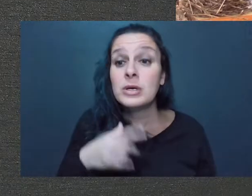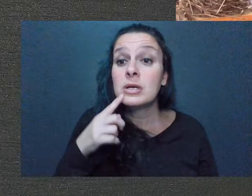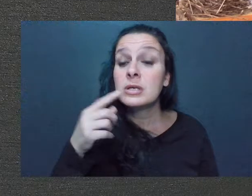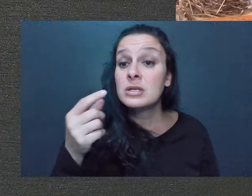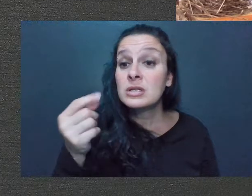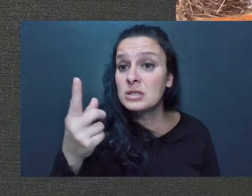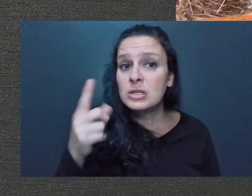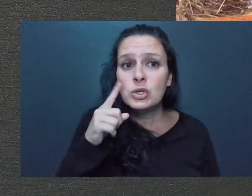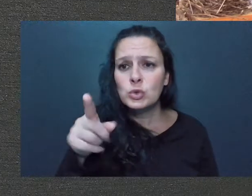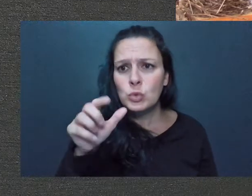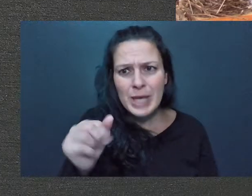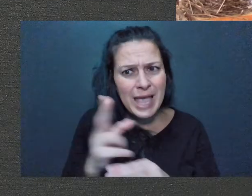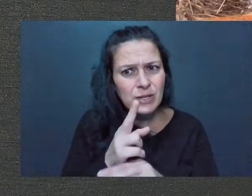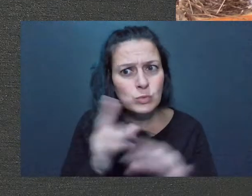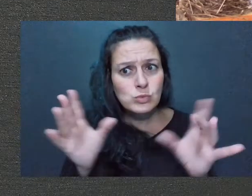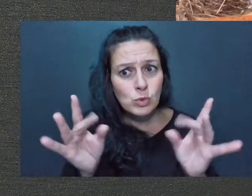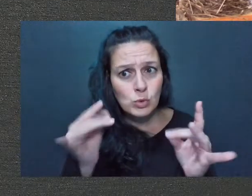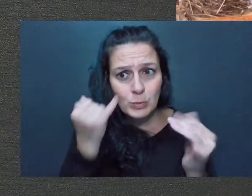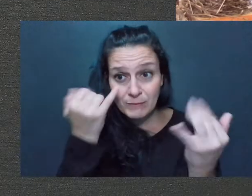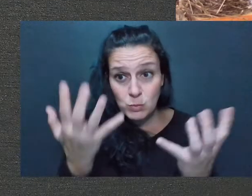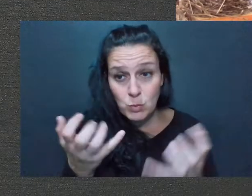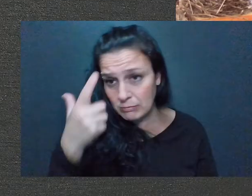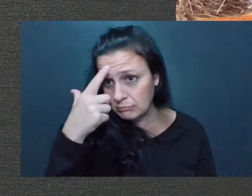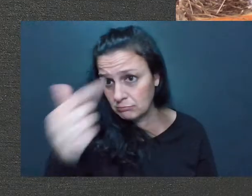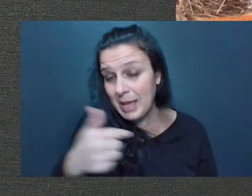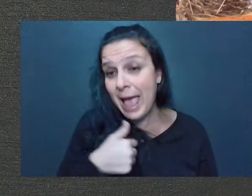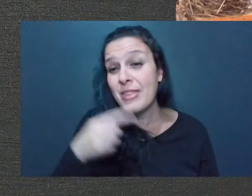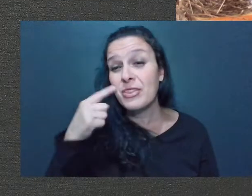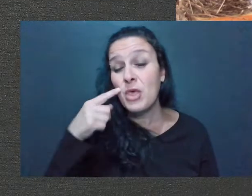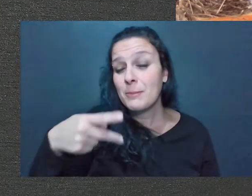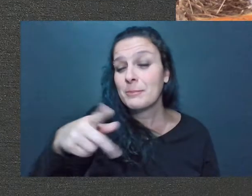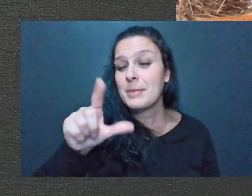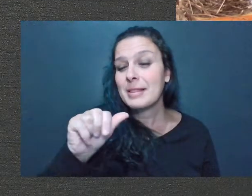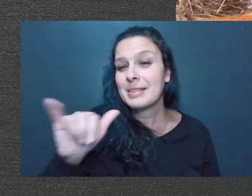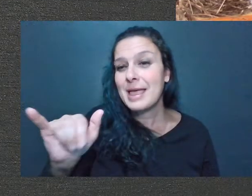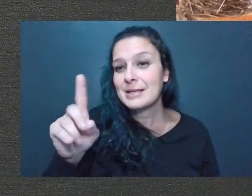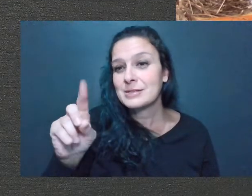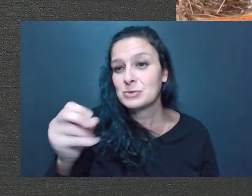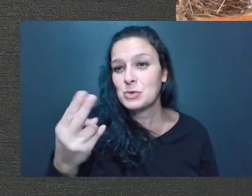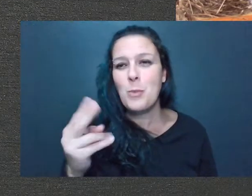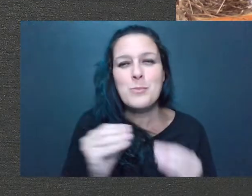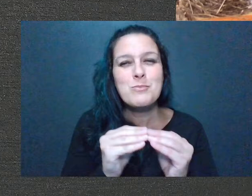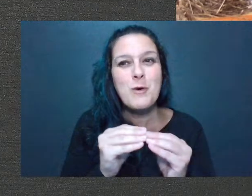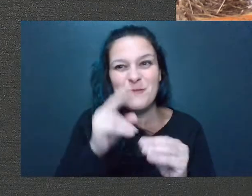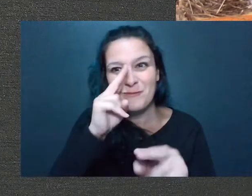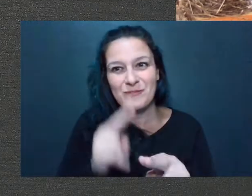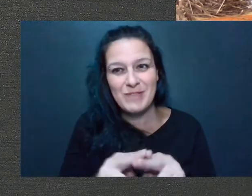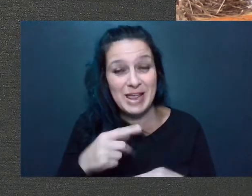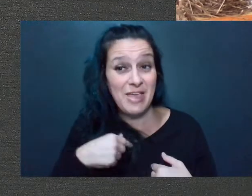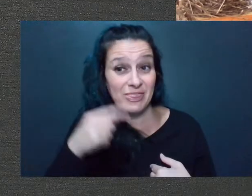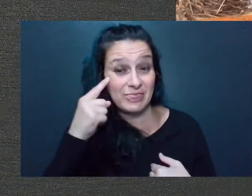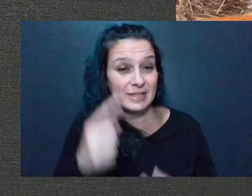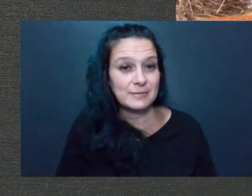You can use glue if you want to, but I thought Play-Doh would be fun. So I'll show you what I'm going to do.